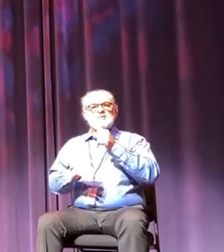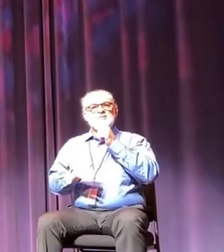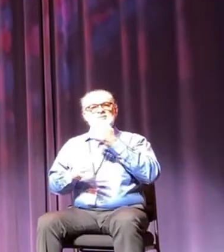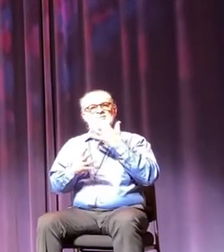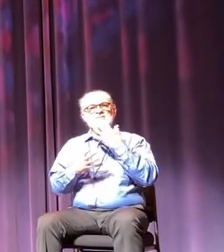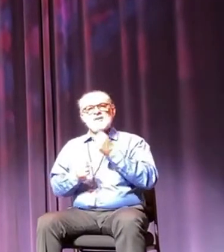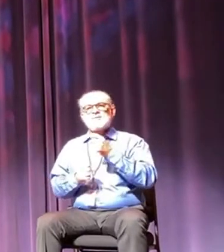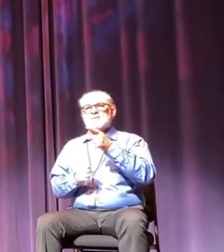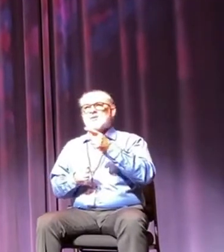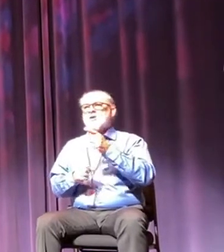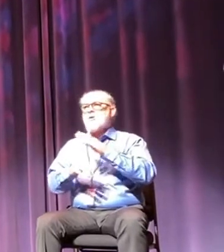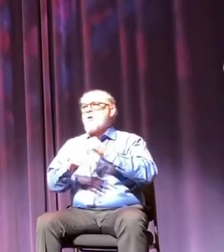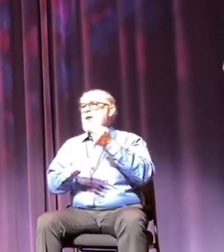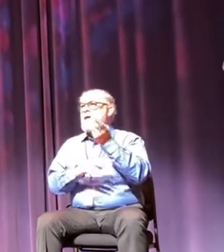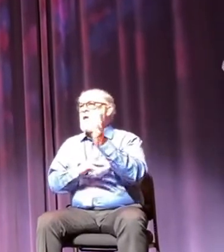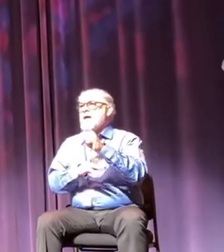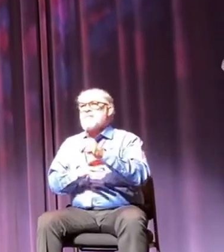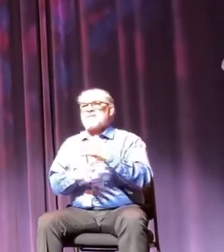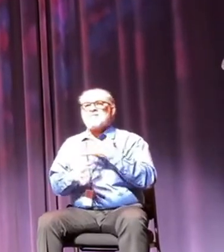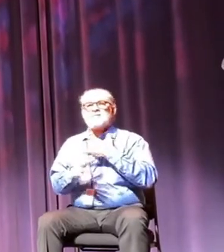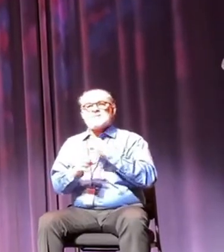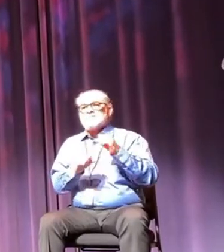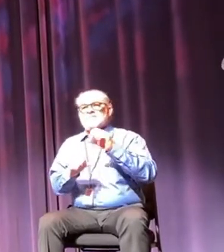coughed hymn, spasm luminescence.